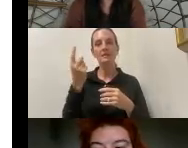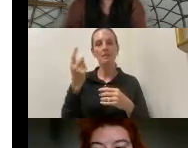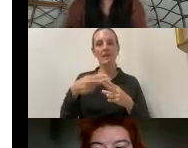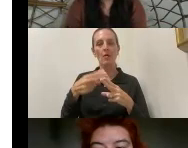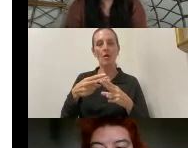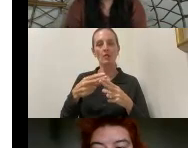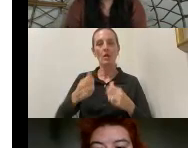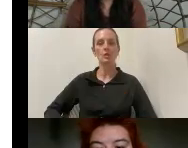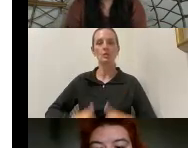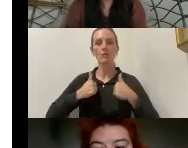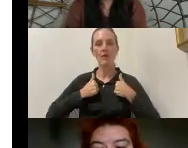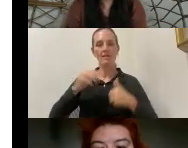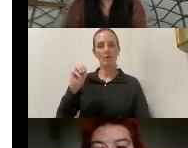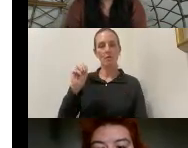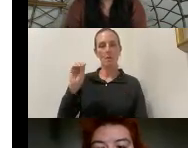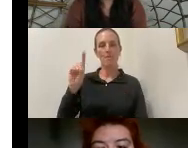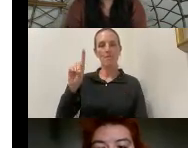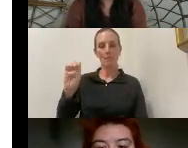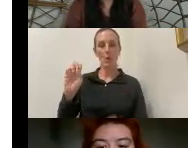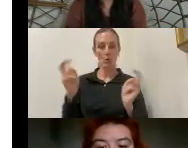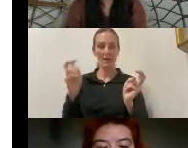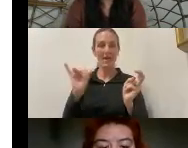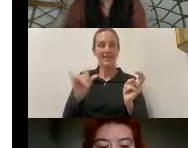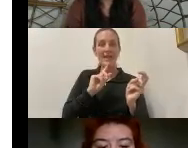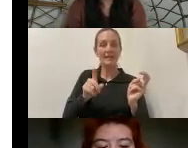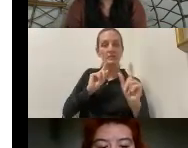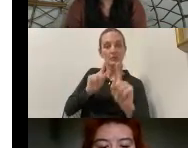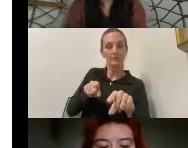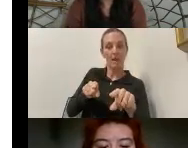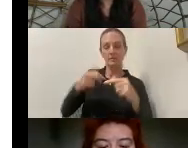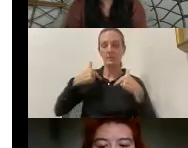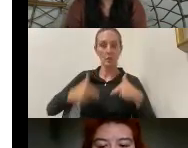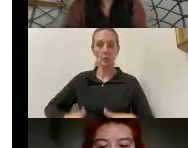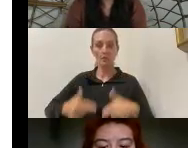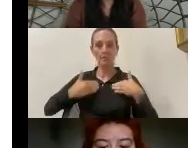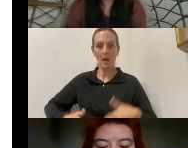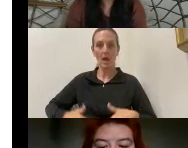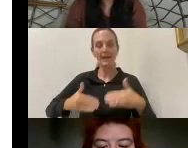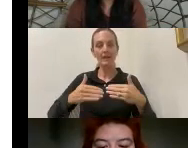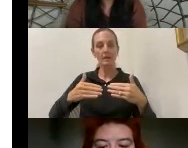And survival mode is an adaptive response of the human body to help us survive dangerous